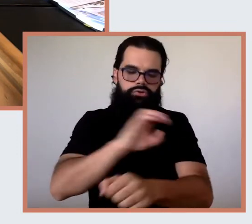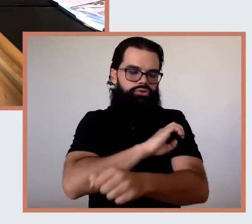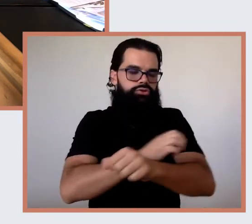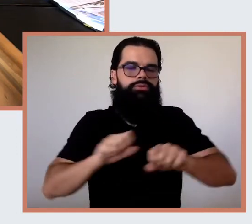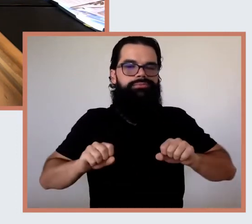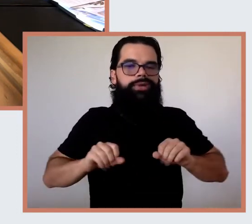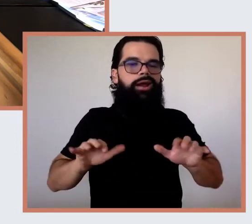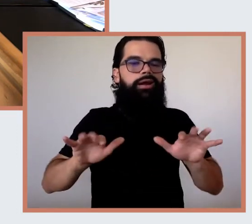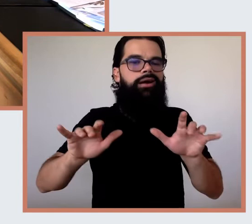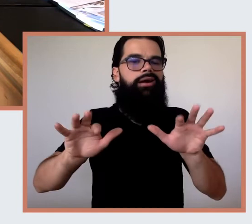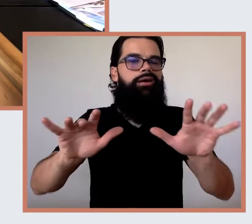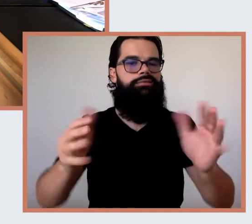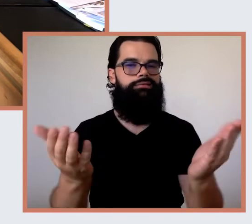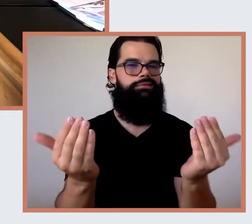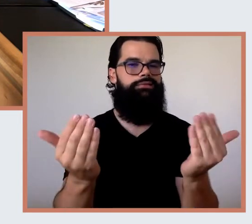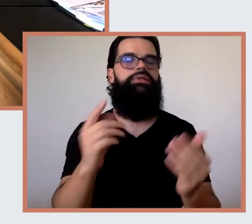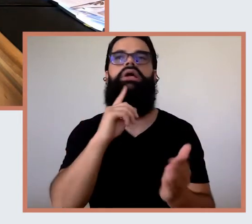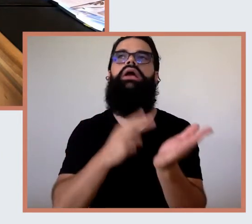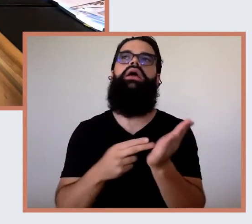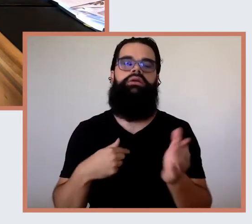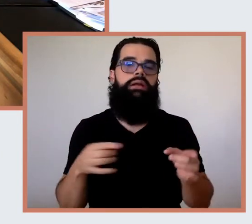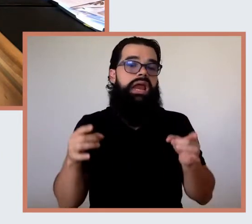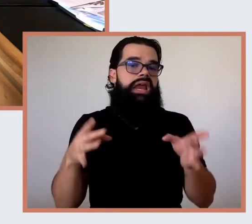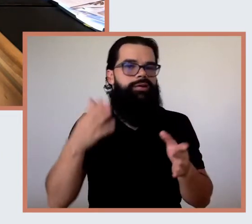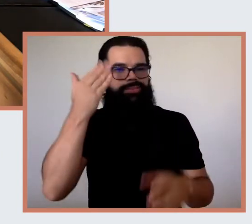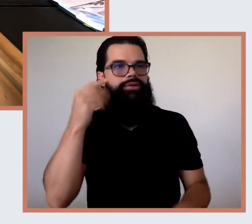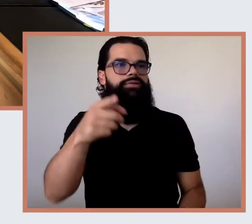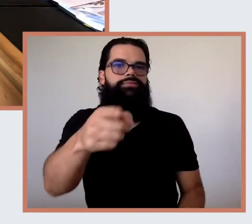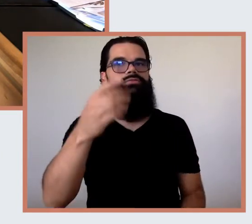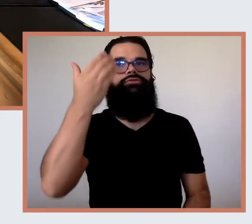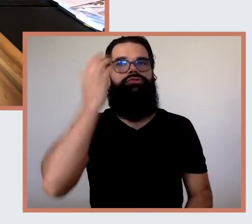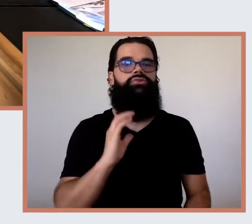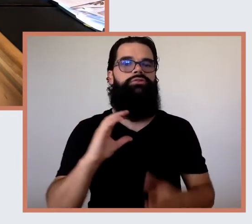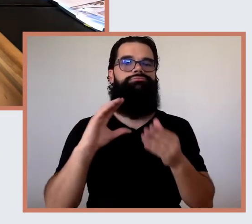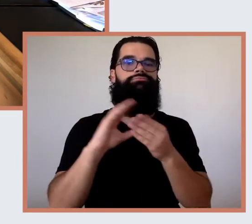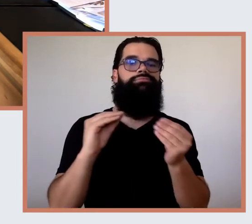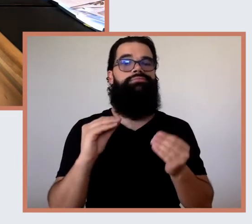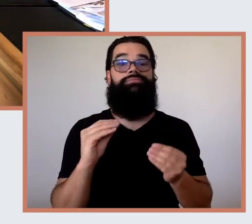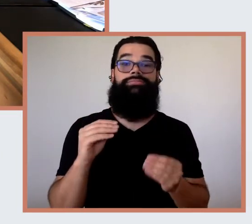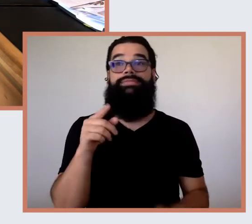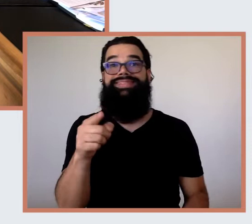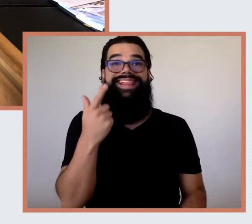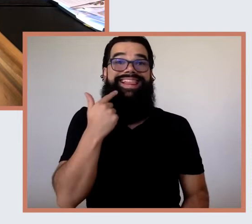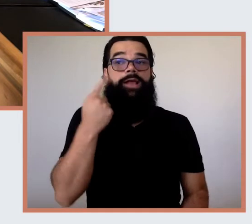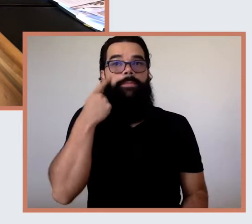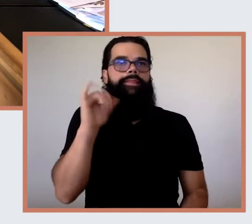because we need to have your energy. I hate that because Carly, you just said it,